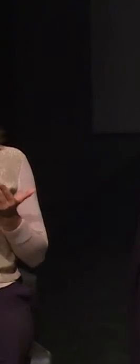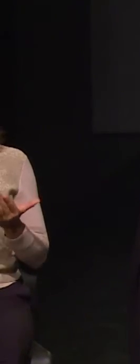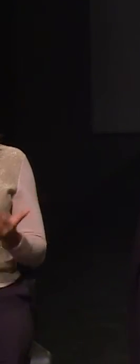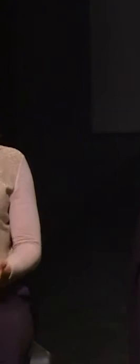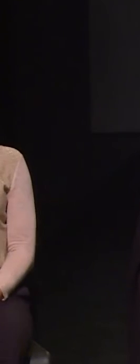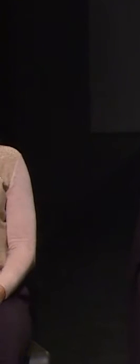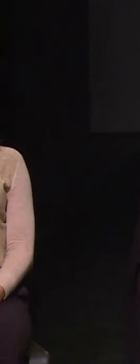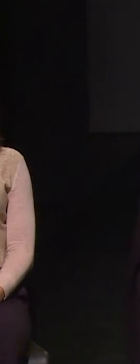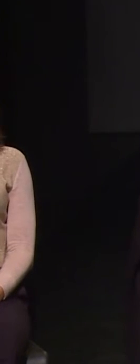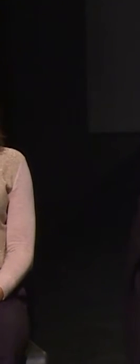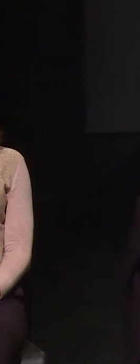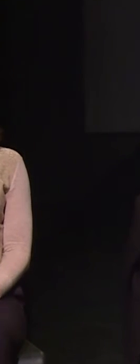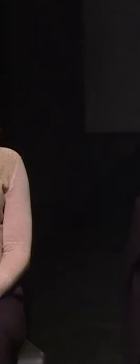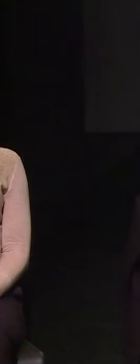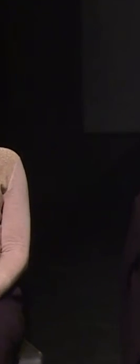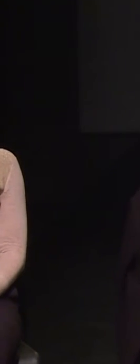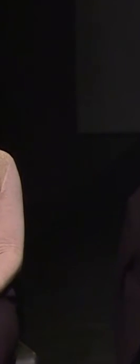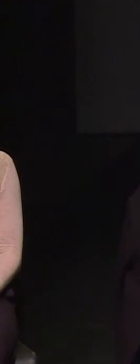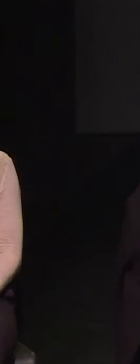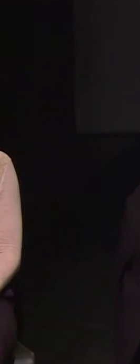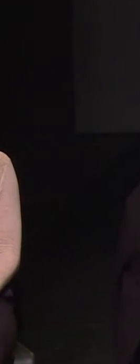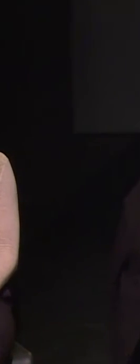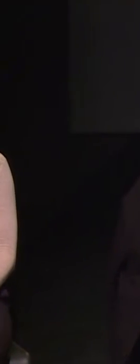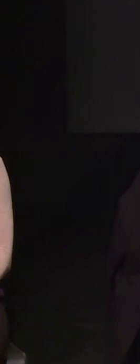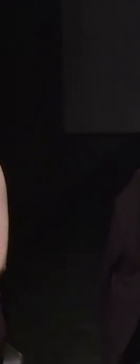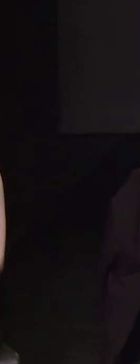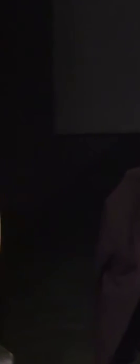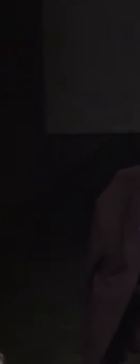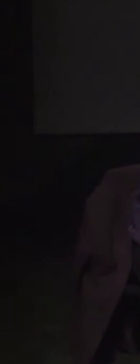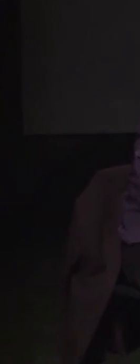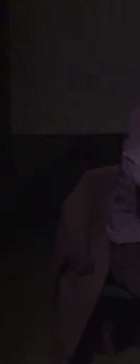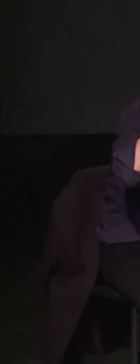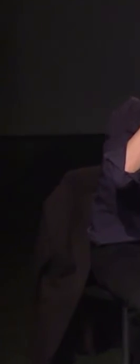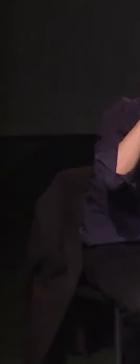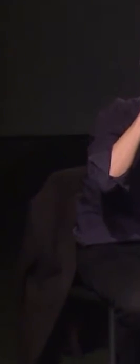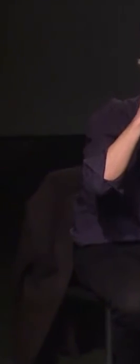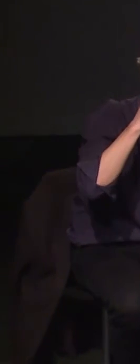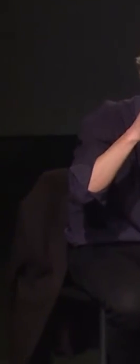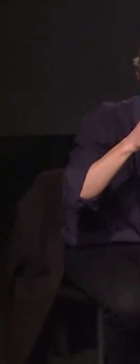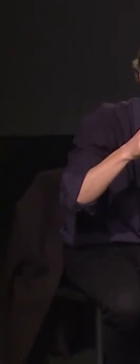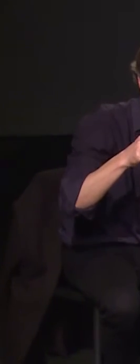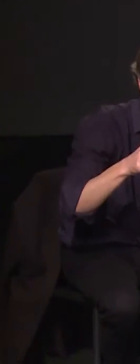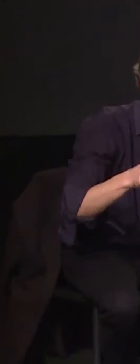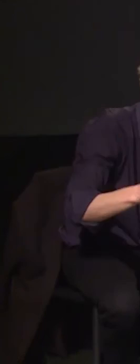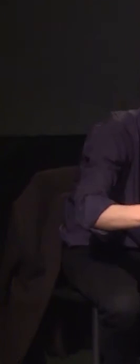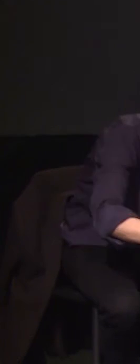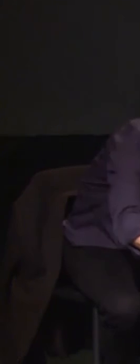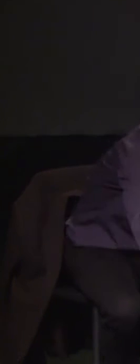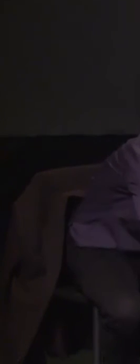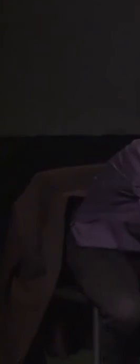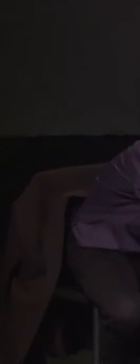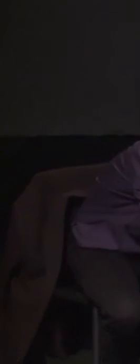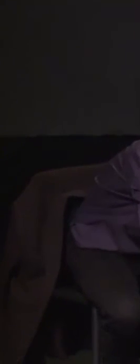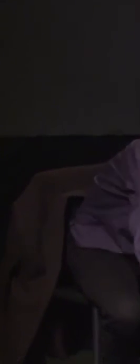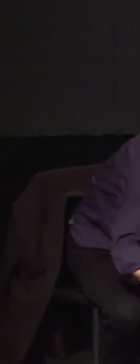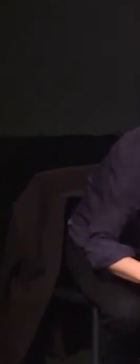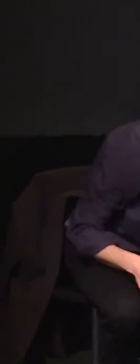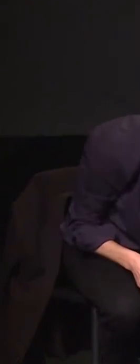You talked, Damian, about the spirit of entrepreneurship, and both of you actually have talked about entrepreneurship.